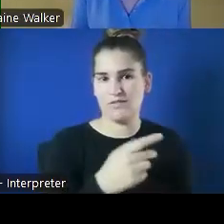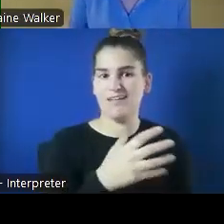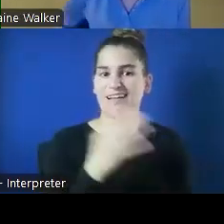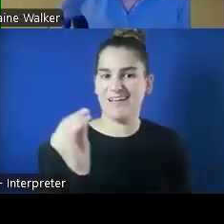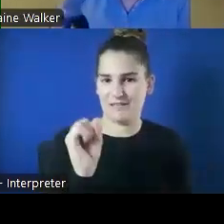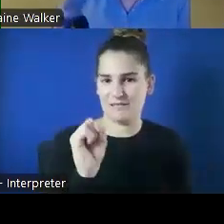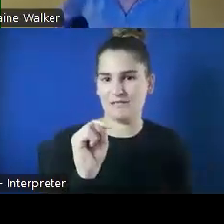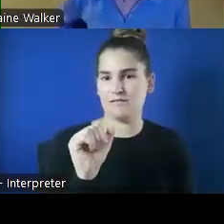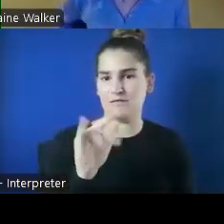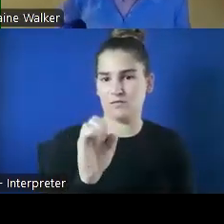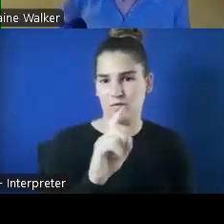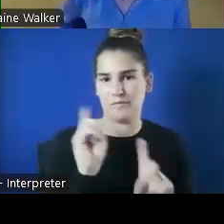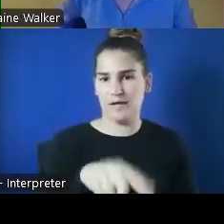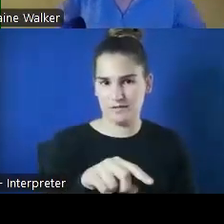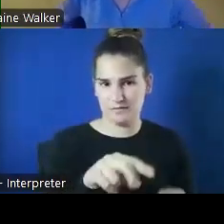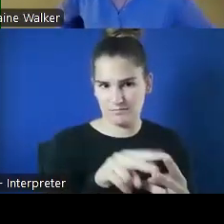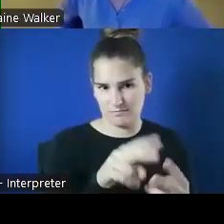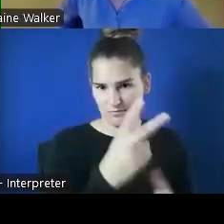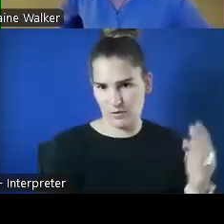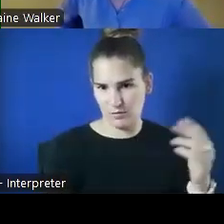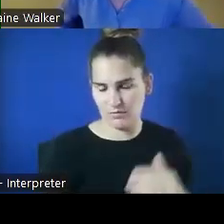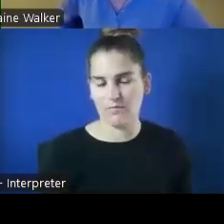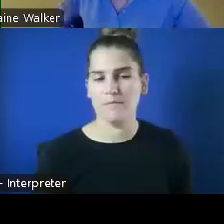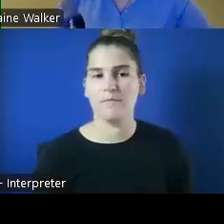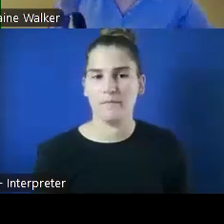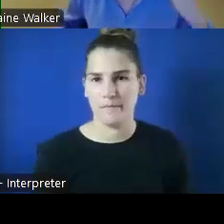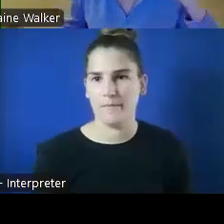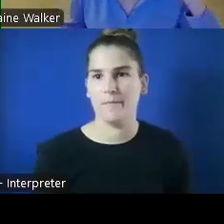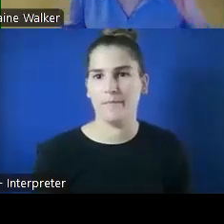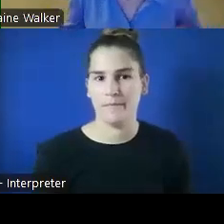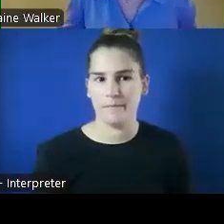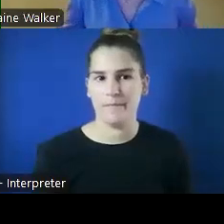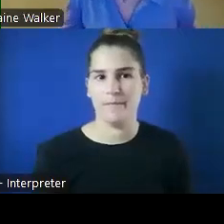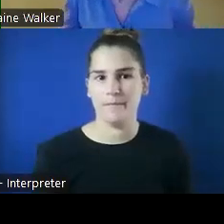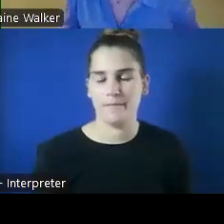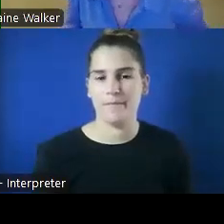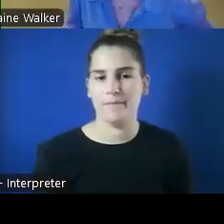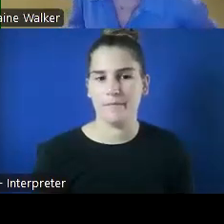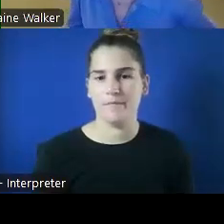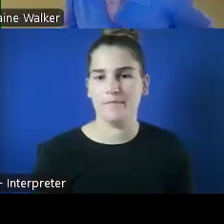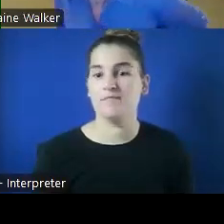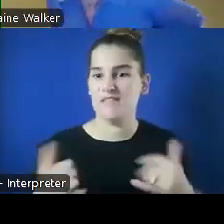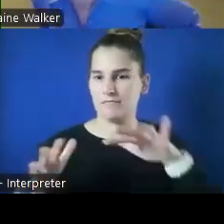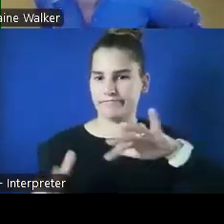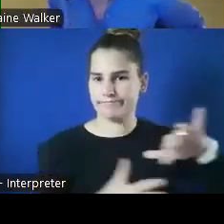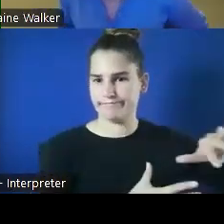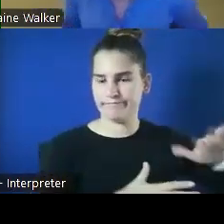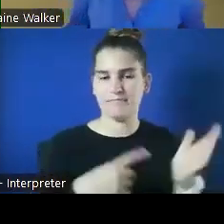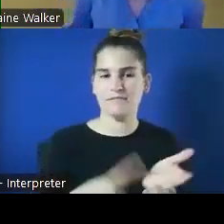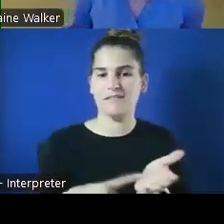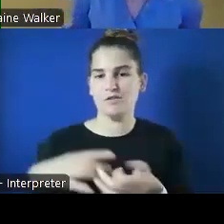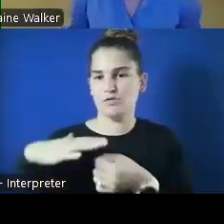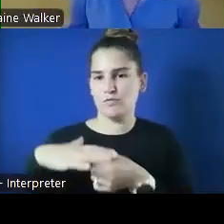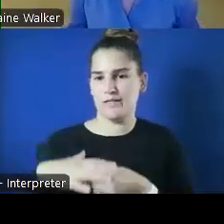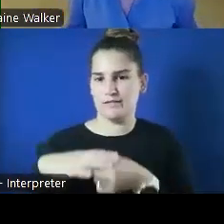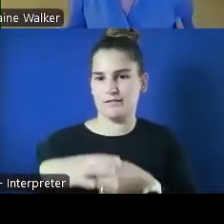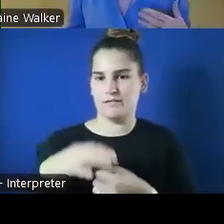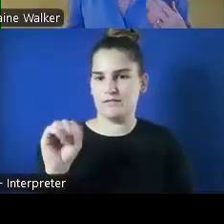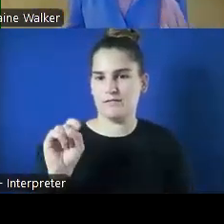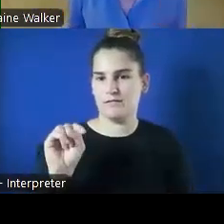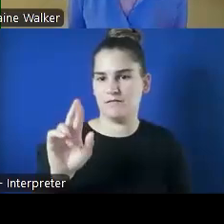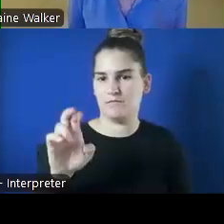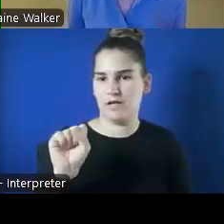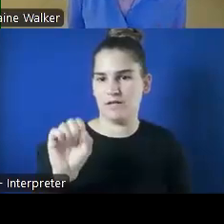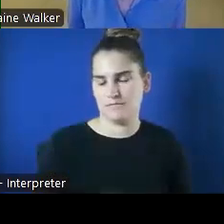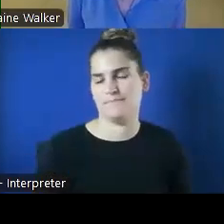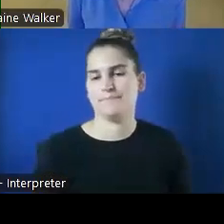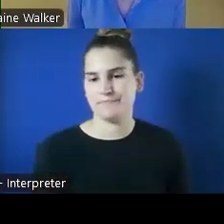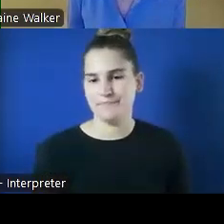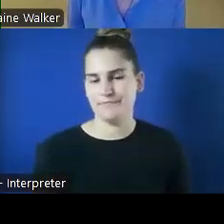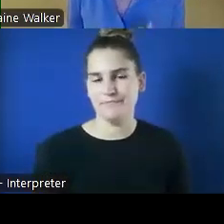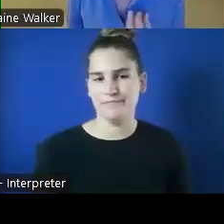latency okay I'm going to turn now to the issue of stress so we administered a life